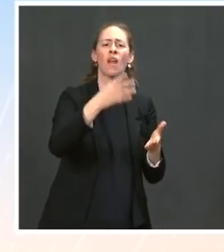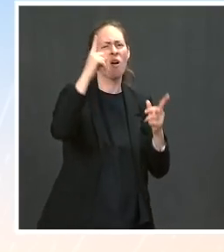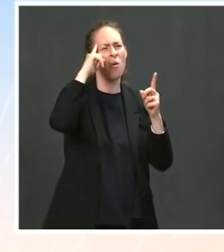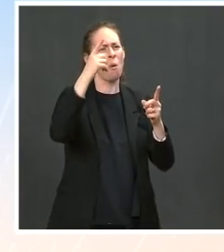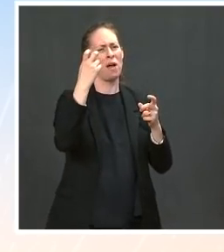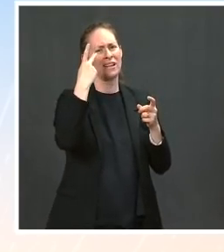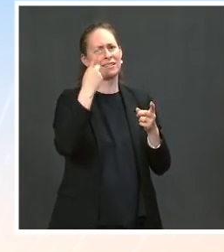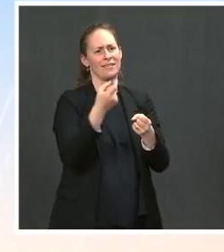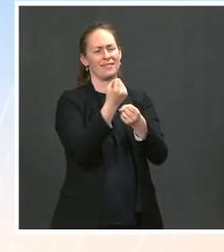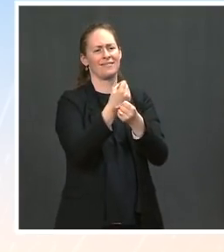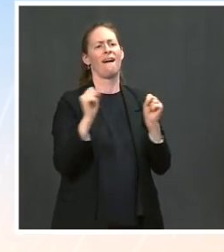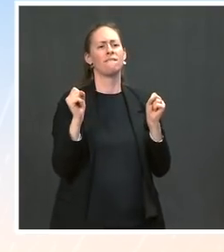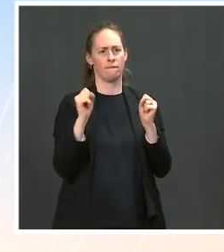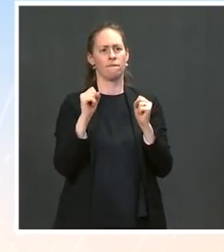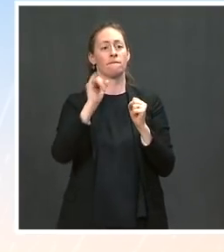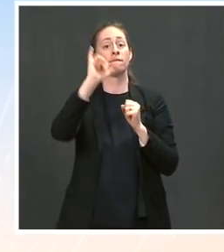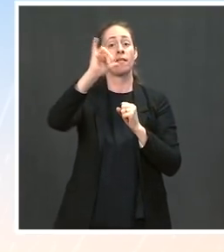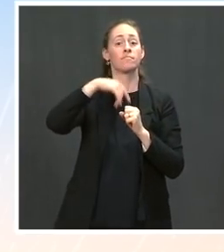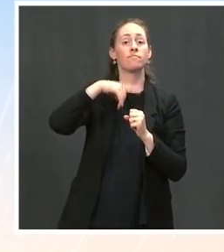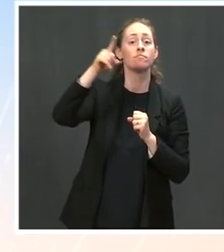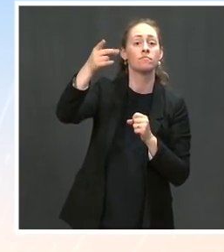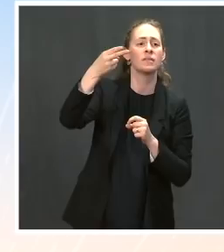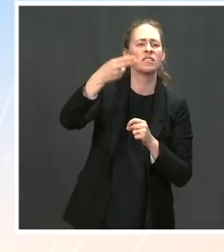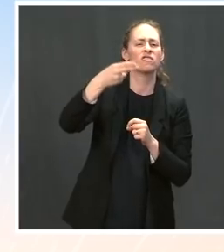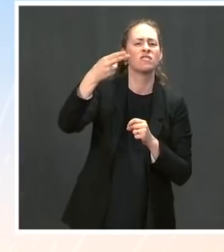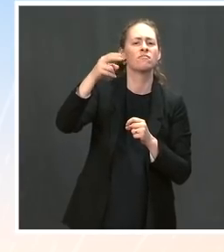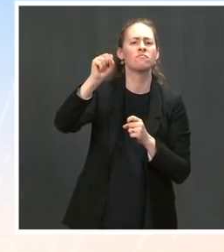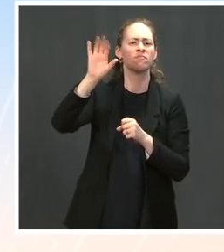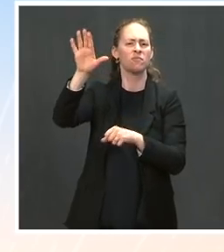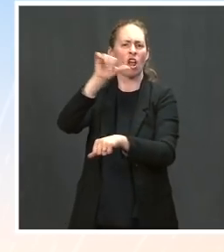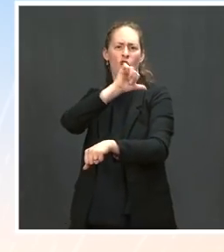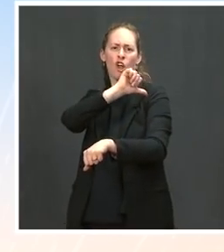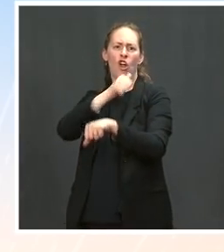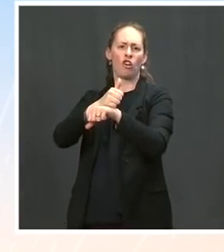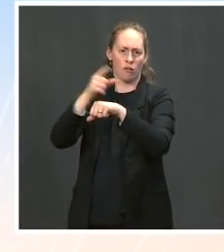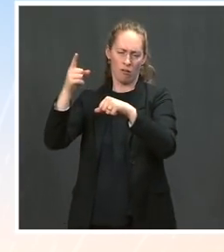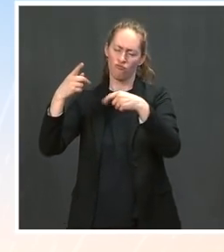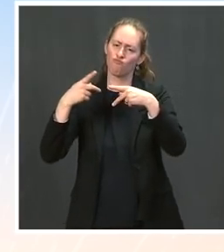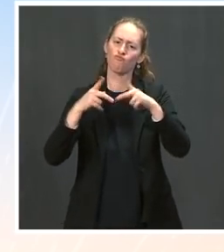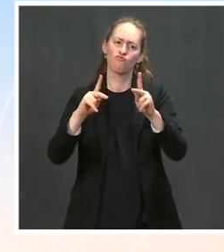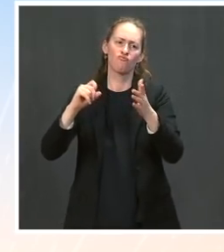Secretary's standing transfer authority and have no impact, necessarily, on the refugee program,